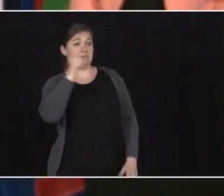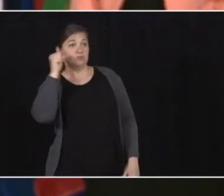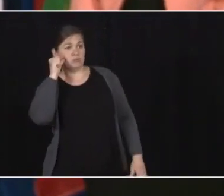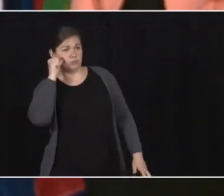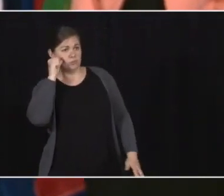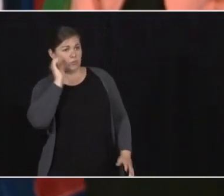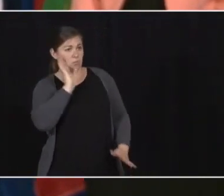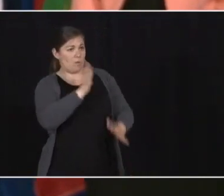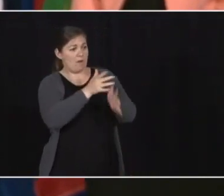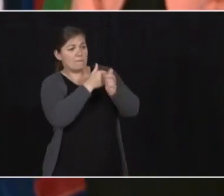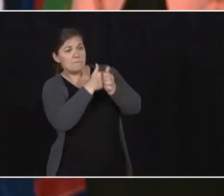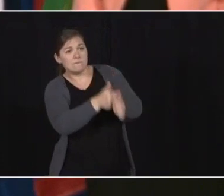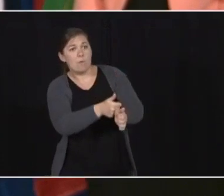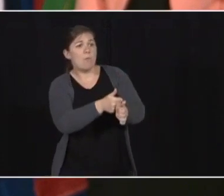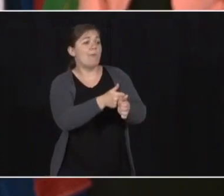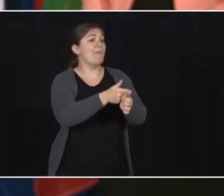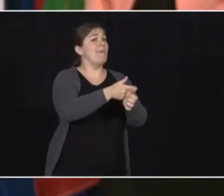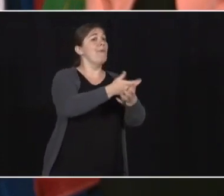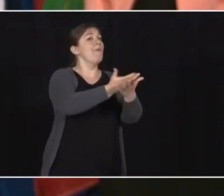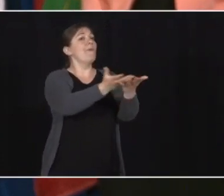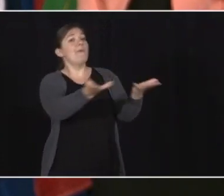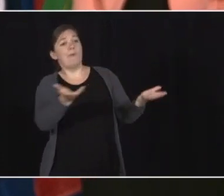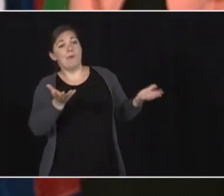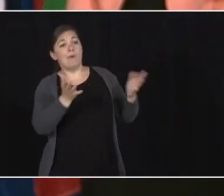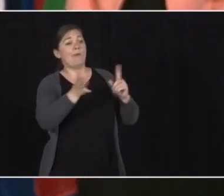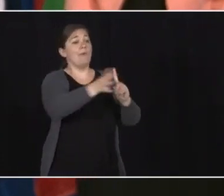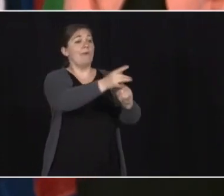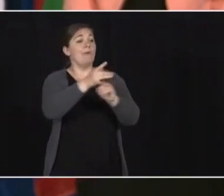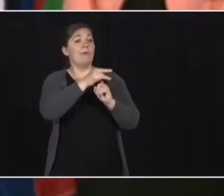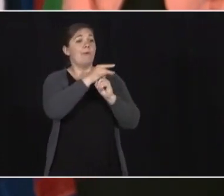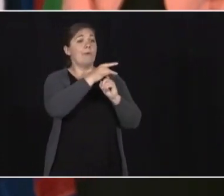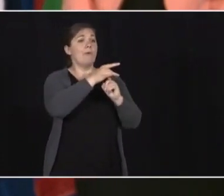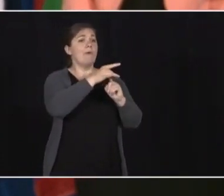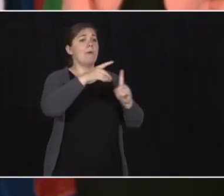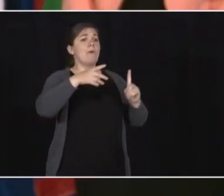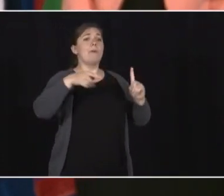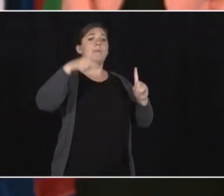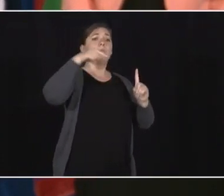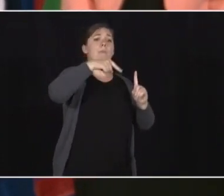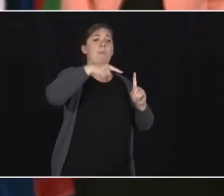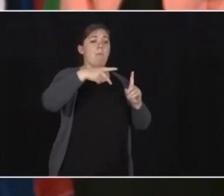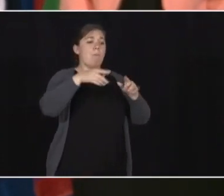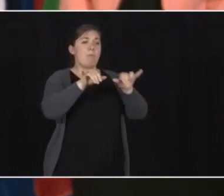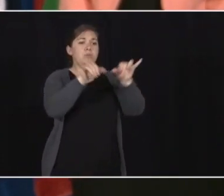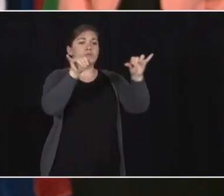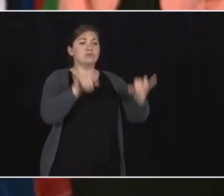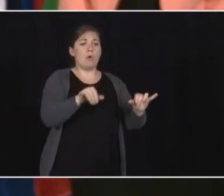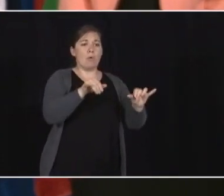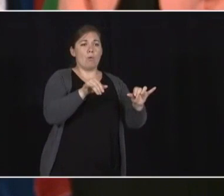You mentioned yesterday that you are tracking by postal codes that there are select hotspots and yet your office refuses to release information back